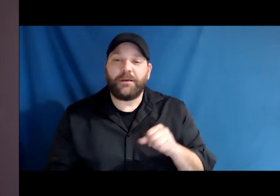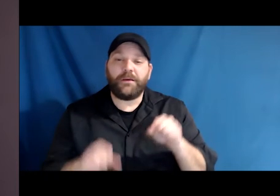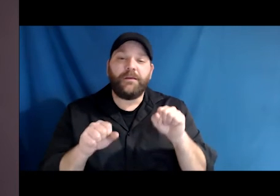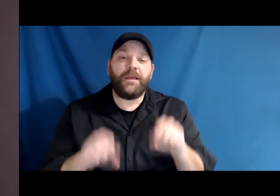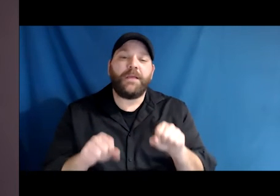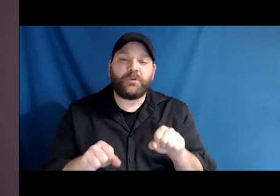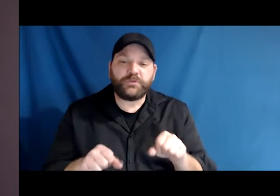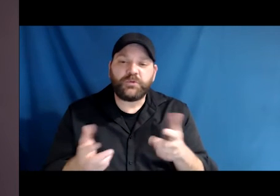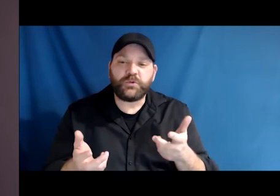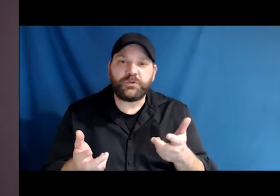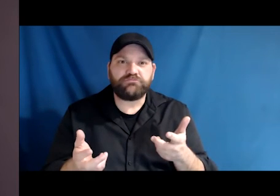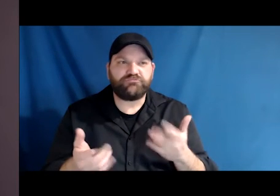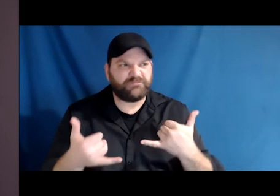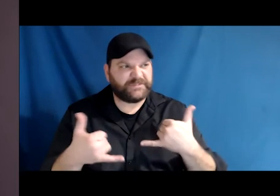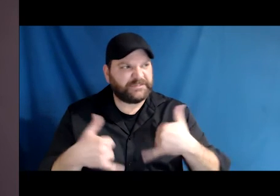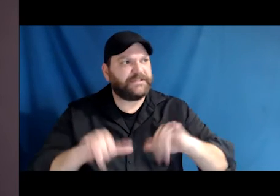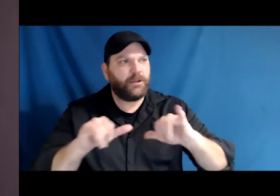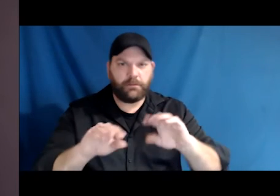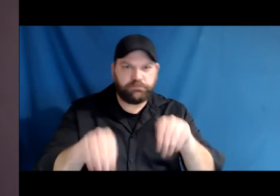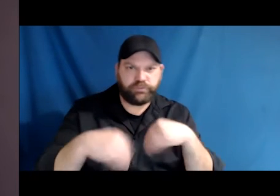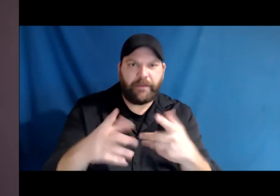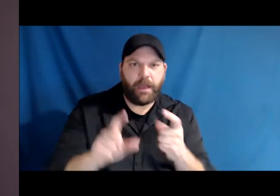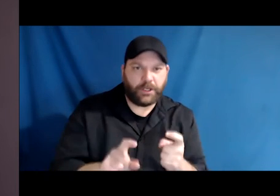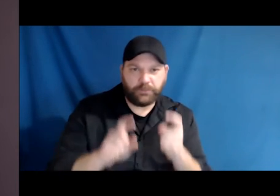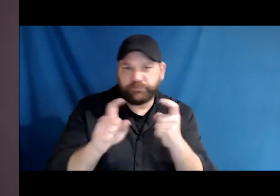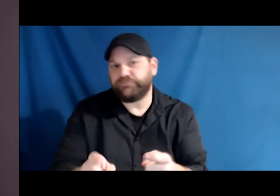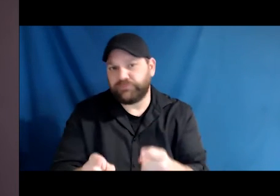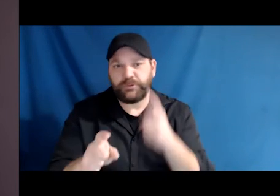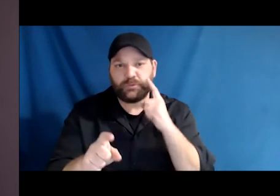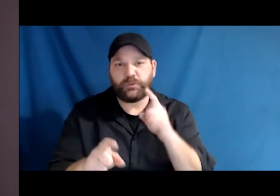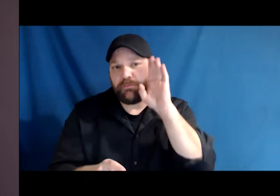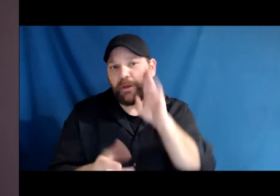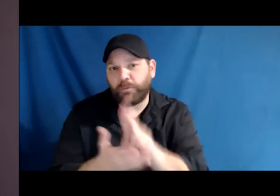do work in a way that was really impactful for the team and for Brown University as a whole,